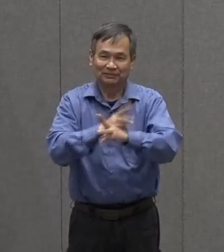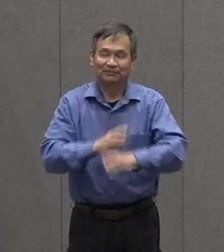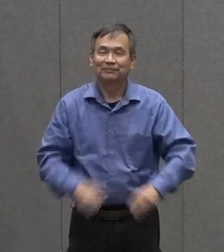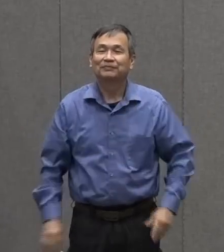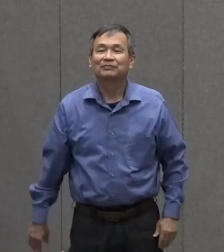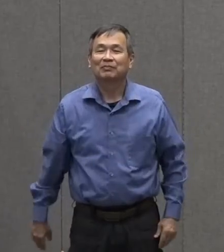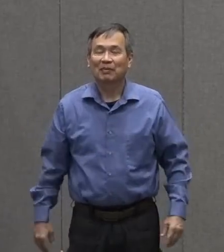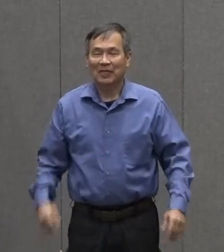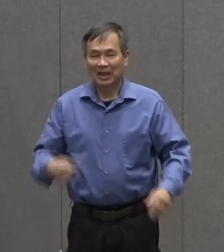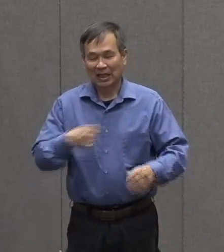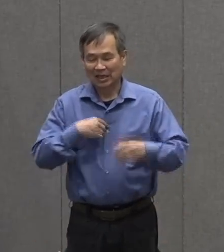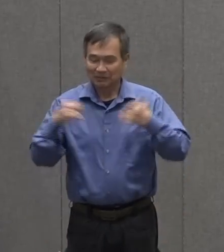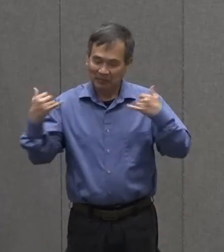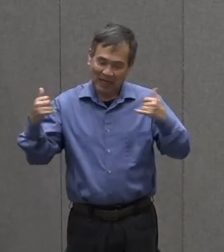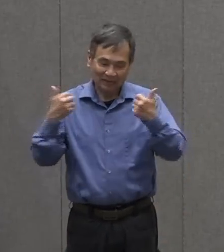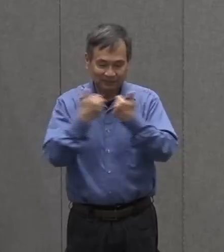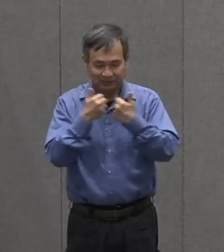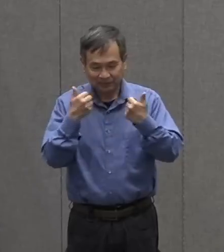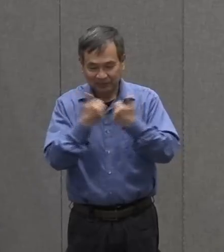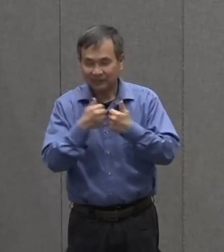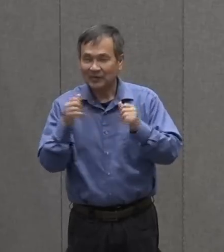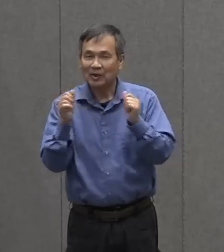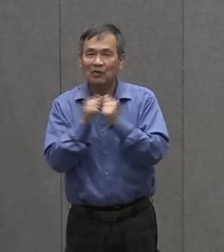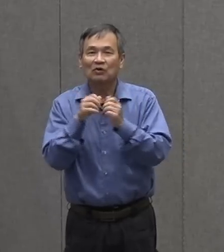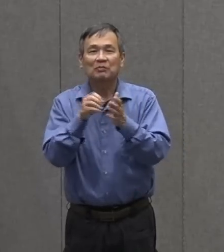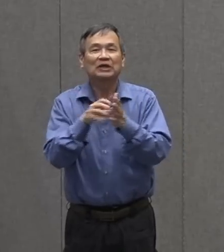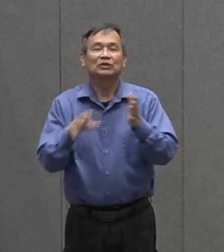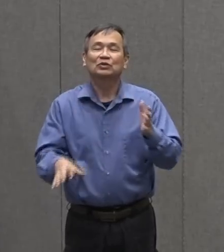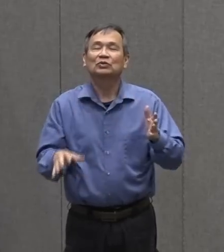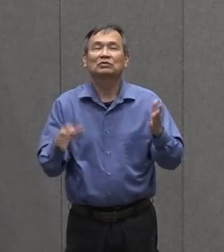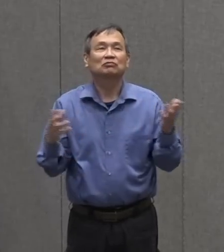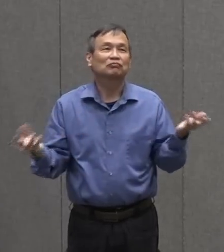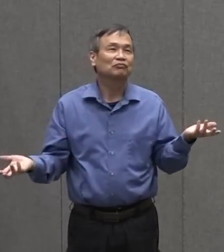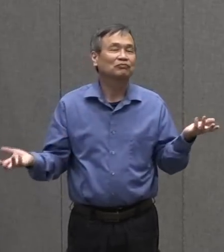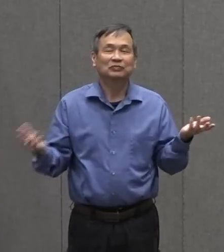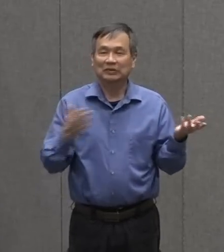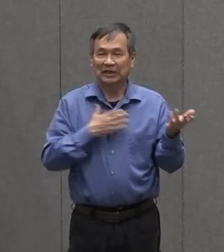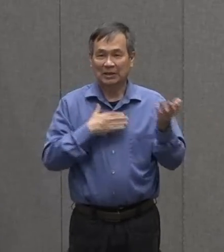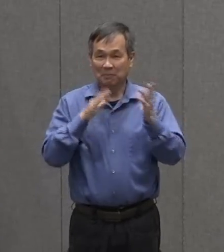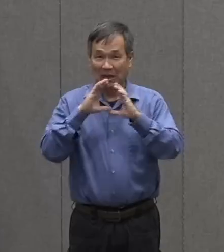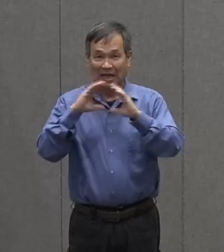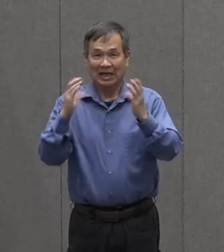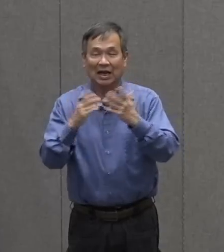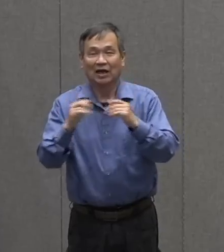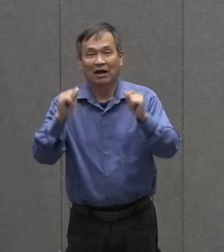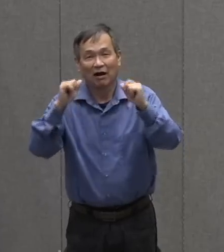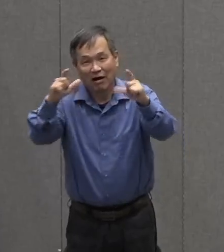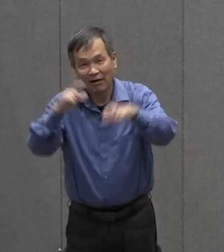I would play this with my students in my class all the time,